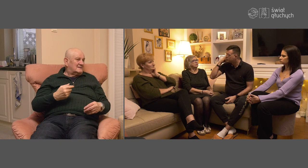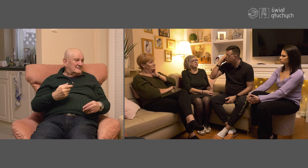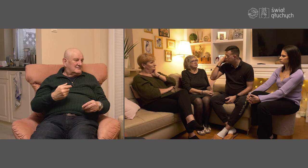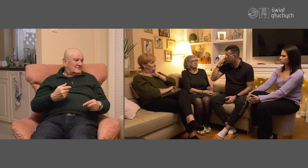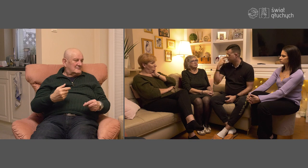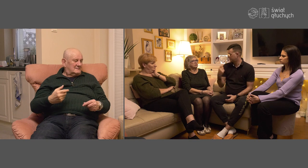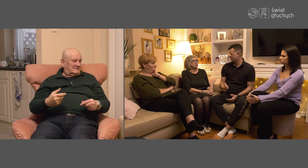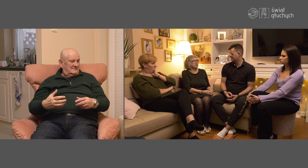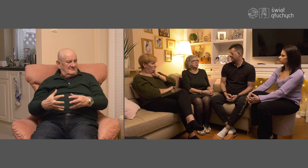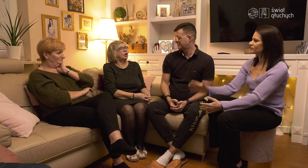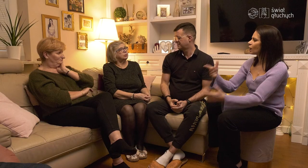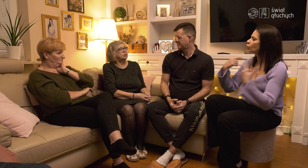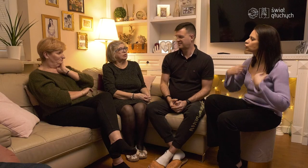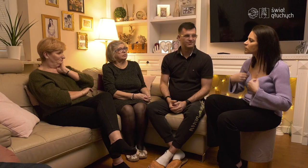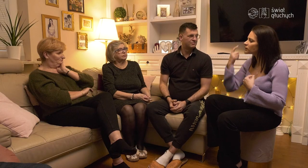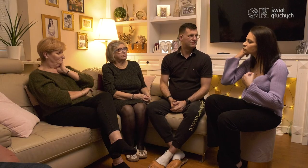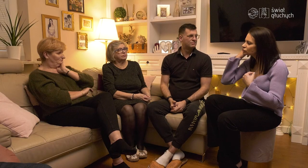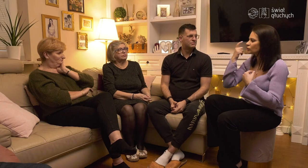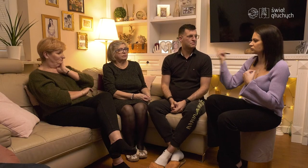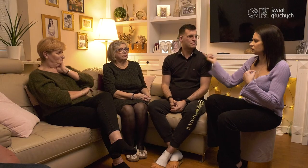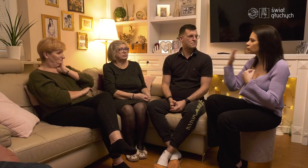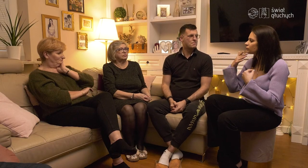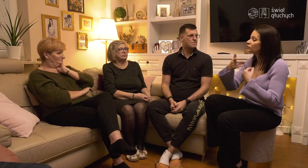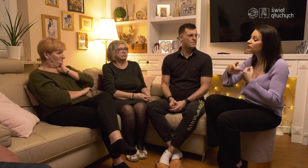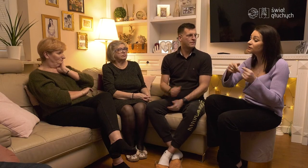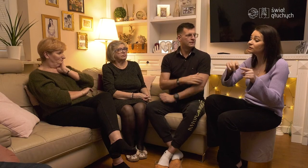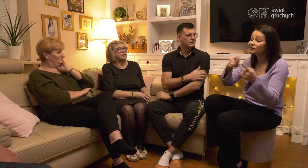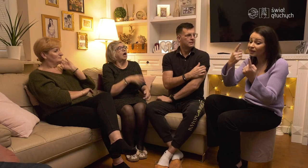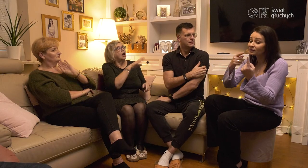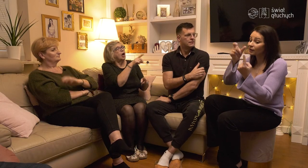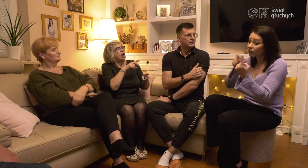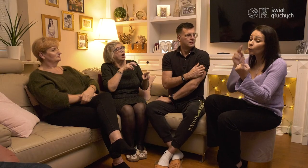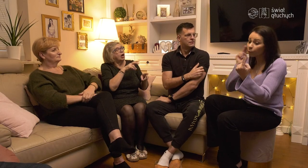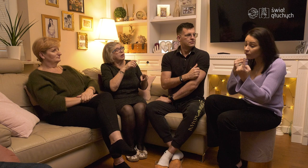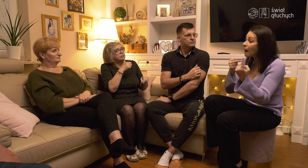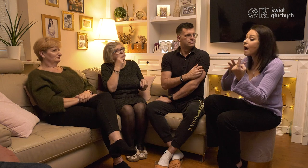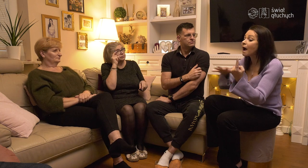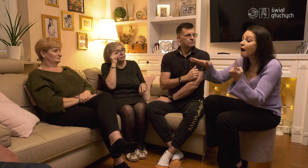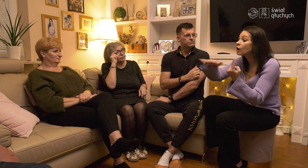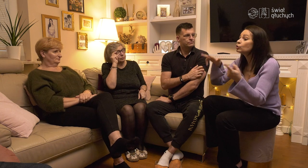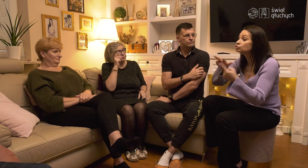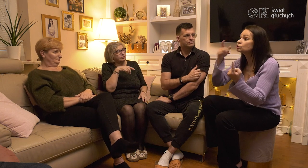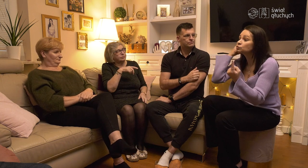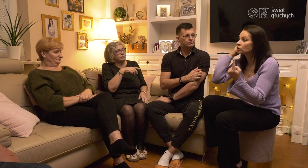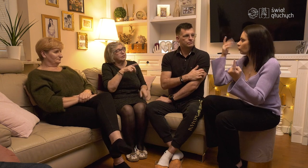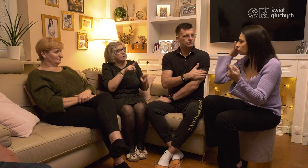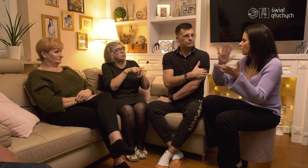[Rafał]: He's talking about hearing people. [Monika]: Yes, what I mean is that there is one deaf person and the rest of the family is hearing